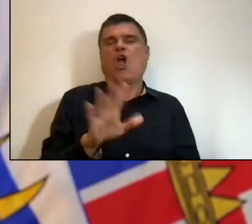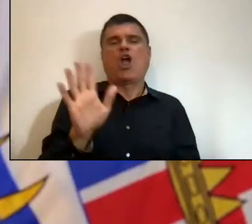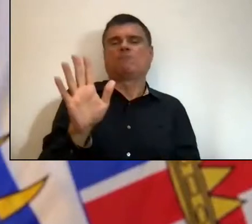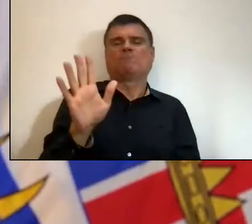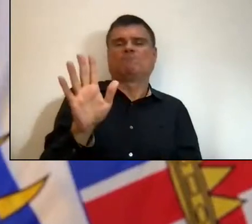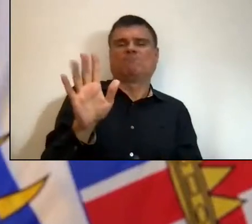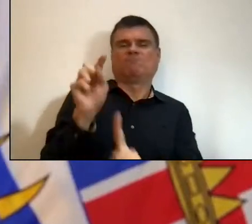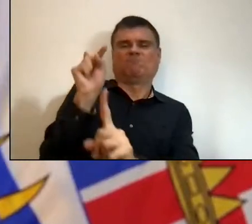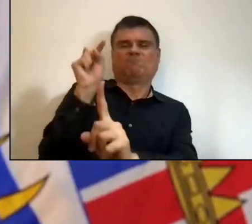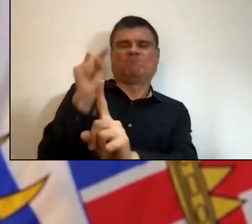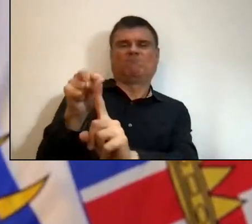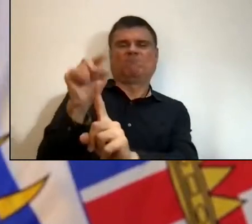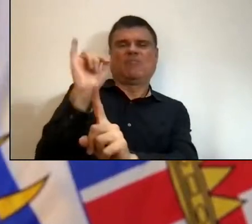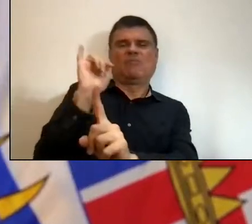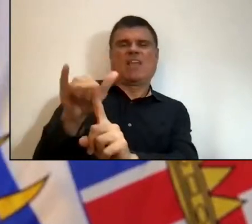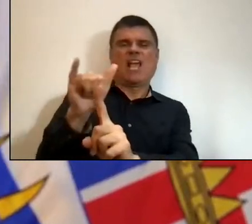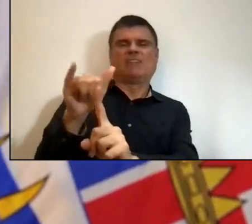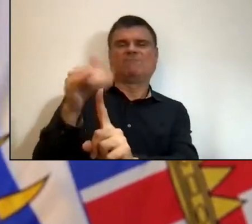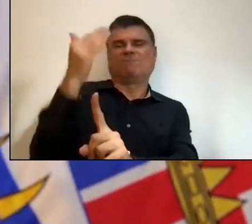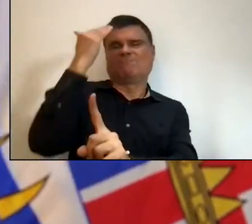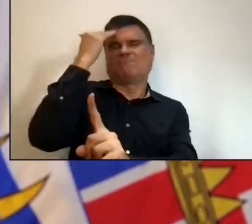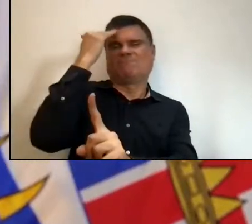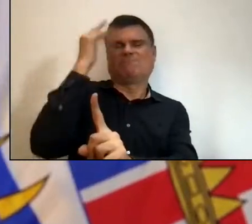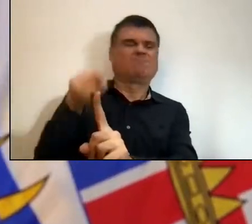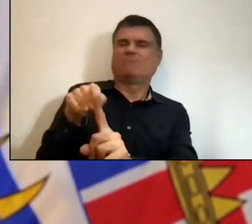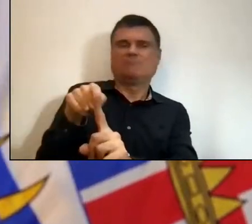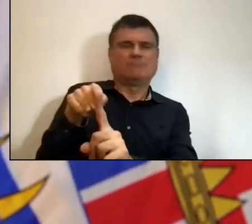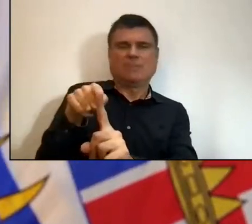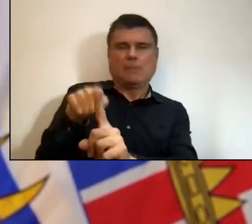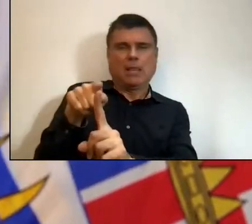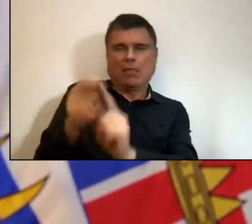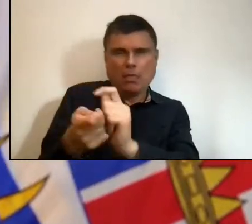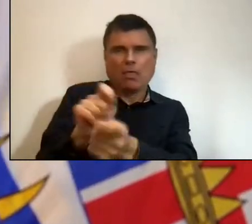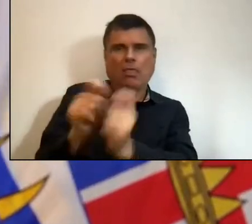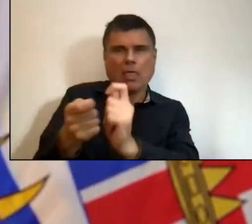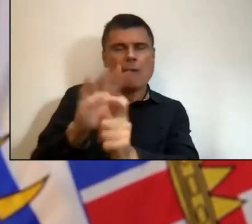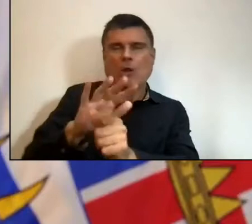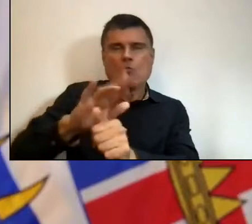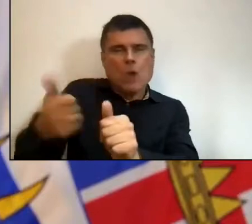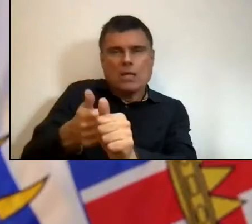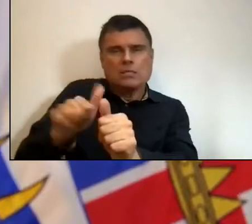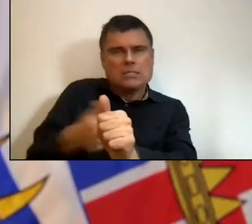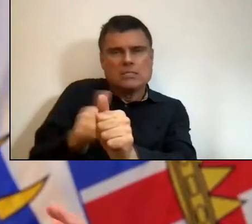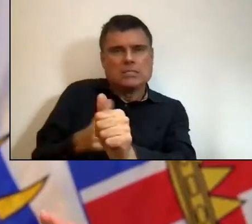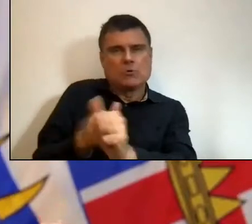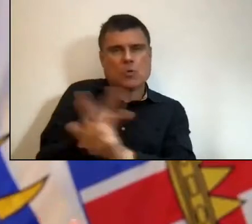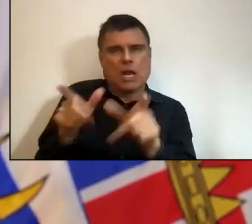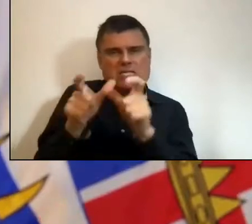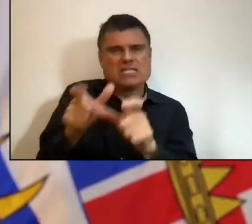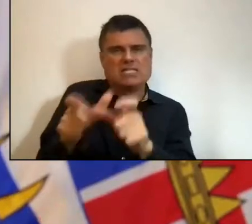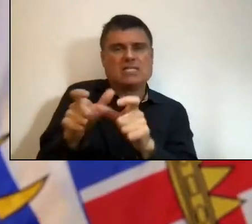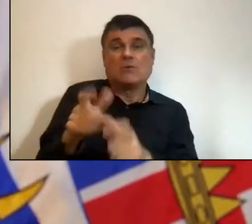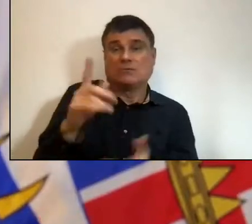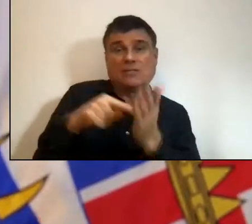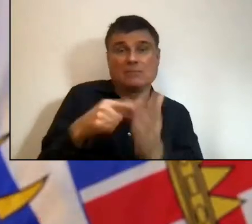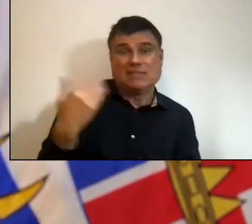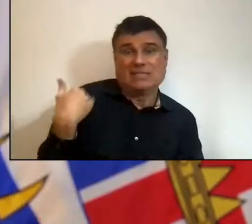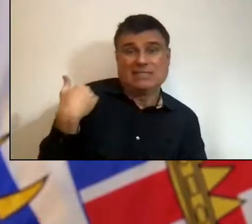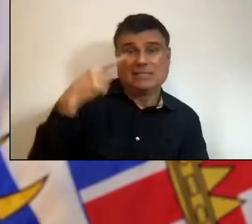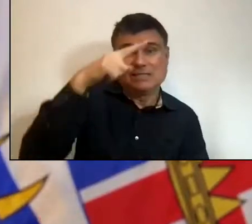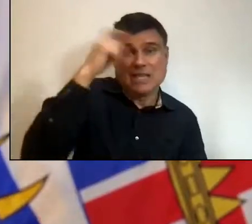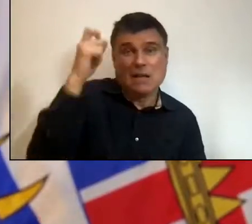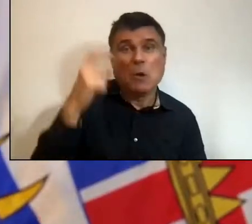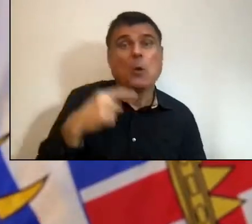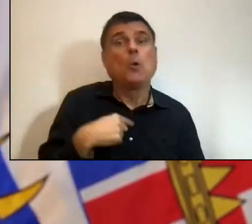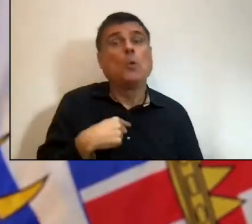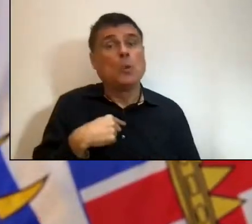We have to plan for the